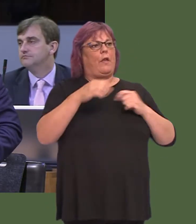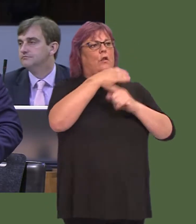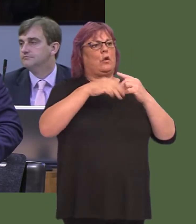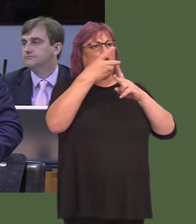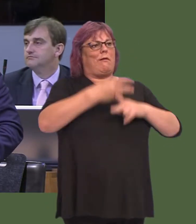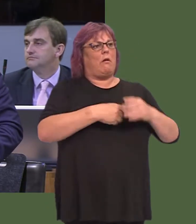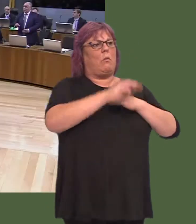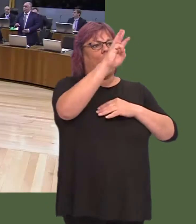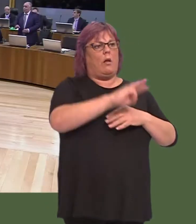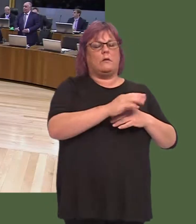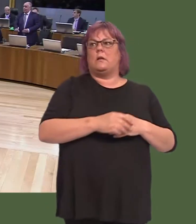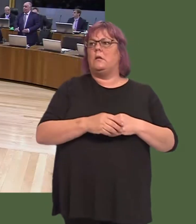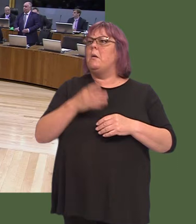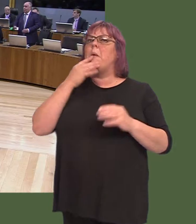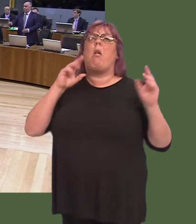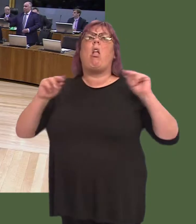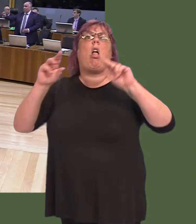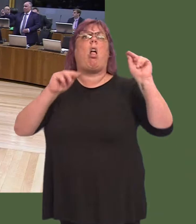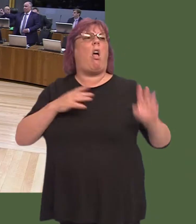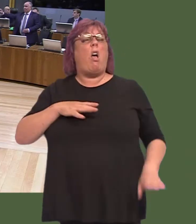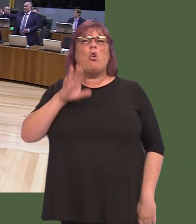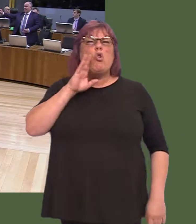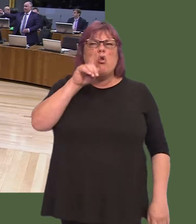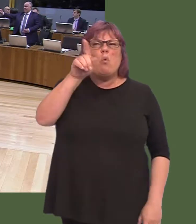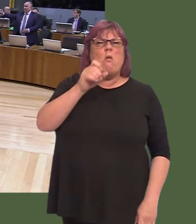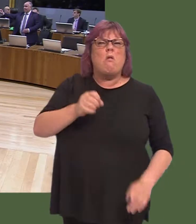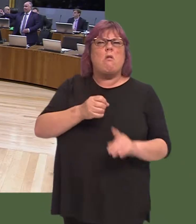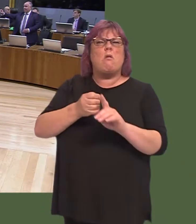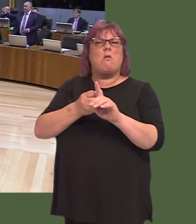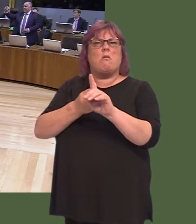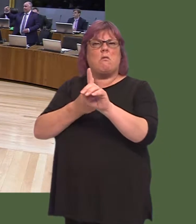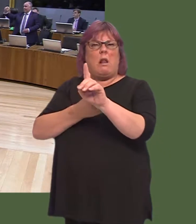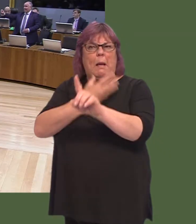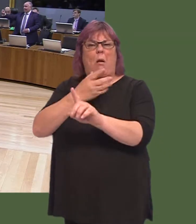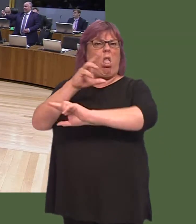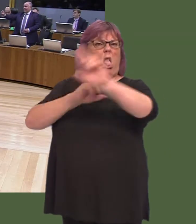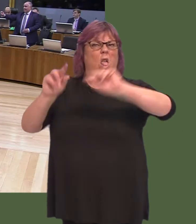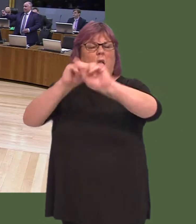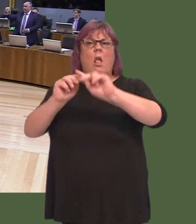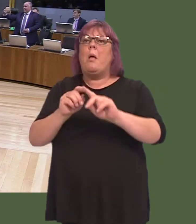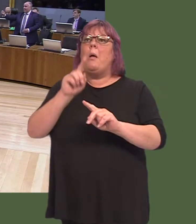These screeningó. Well, I can hear the chuntering from the Labour backbenchers, but the reality is that money